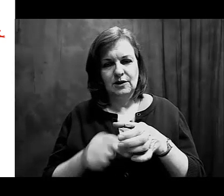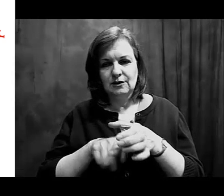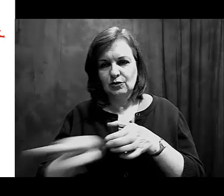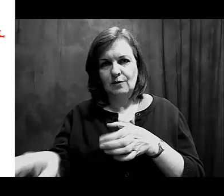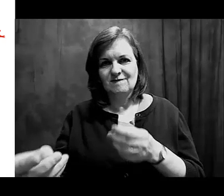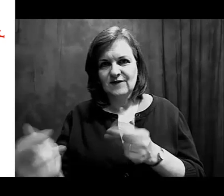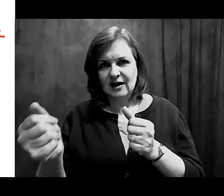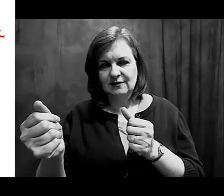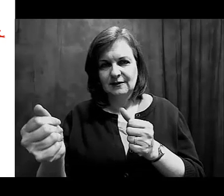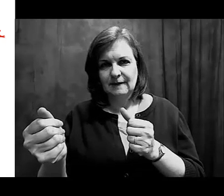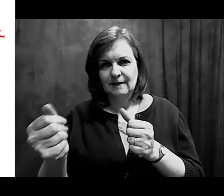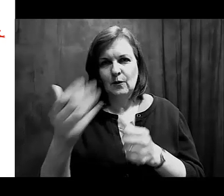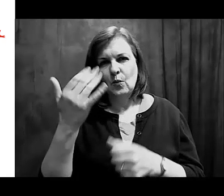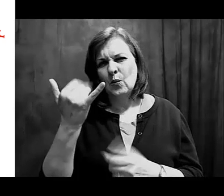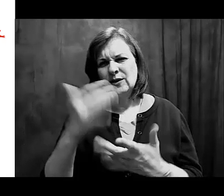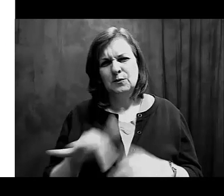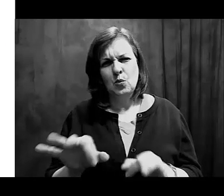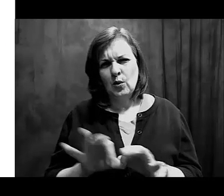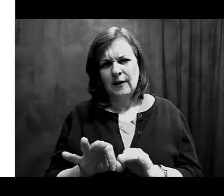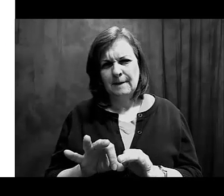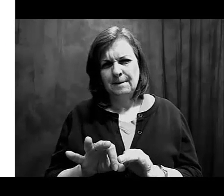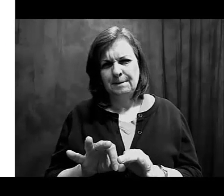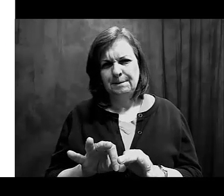why is this so important?